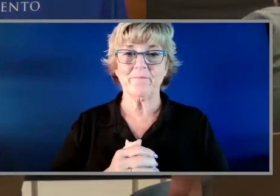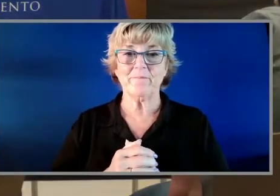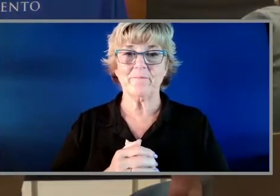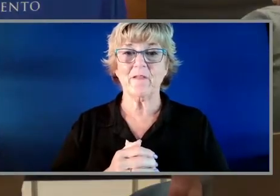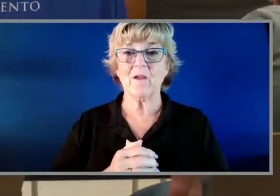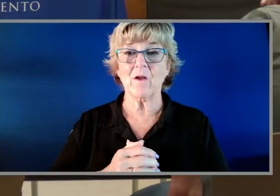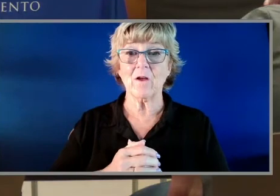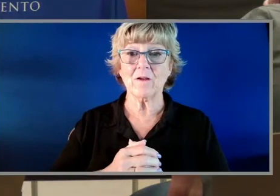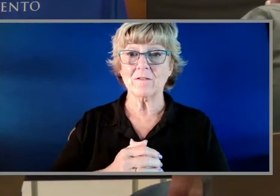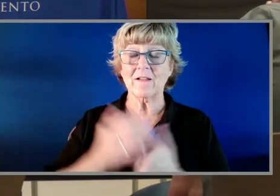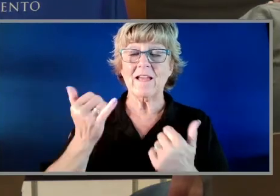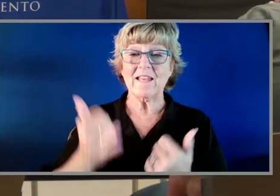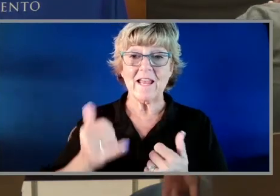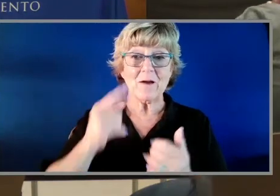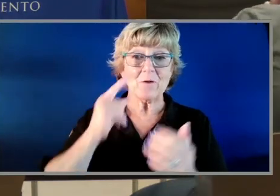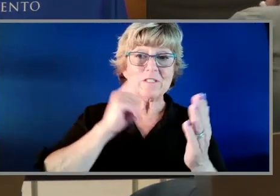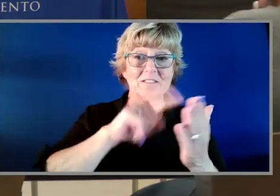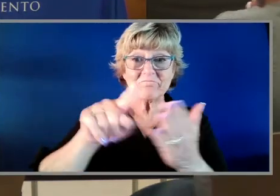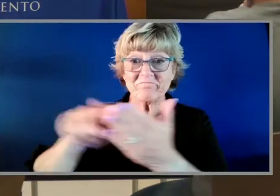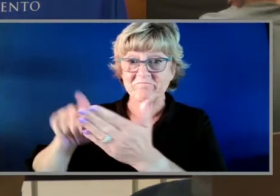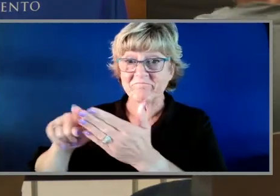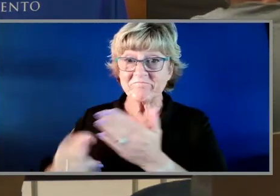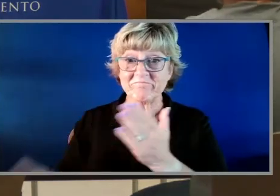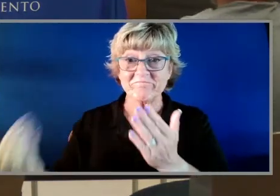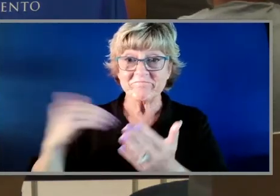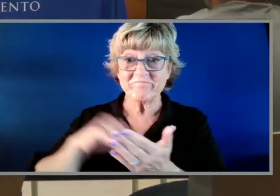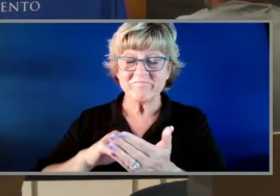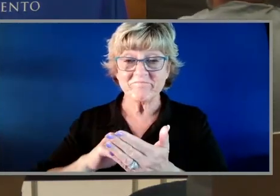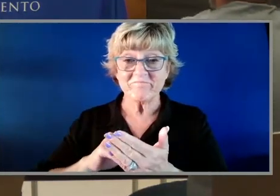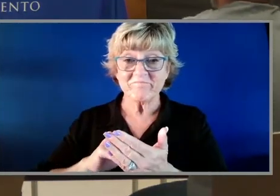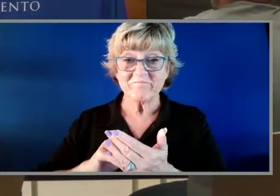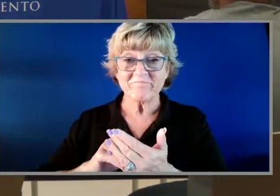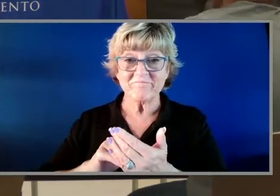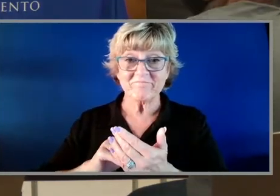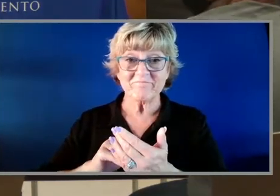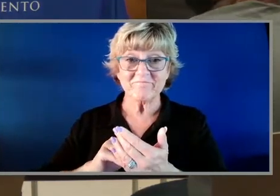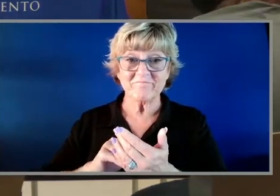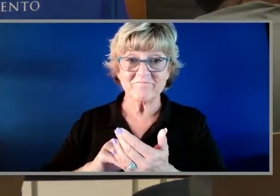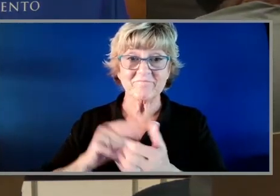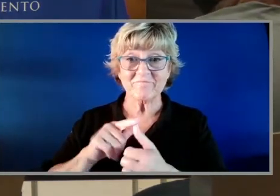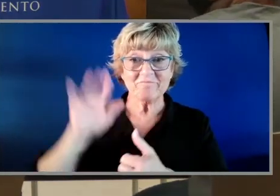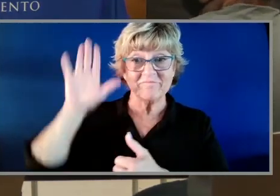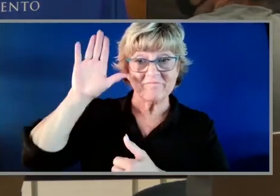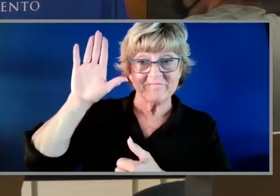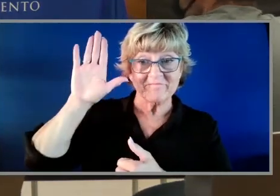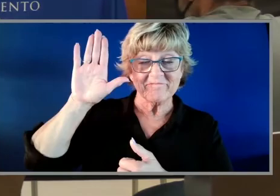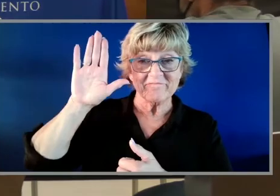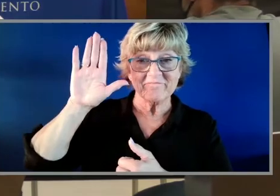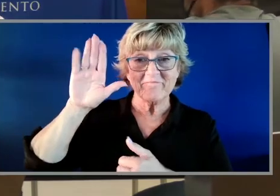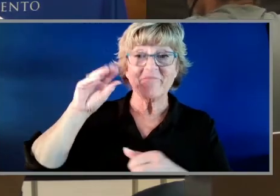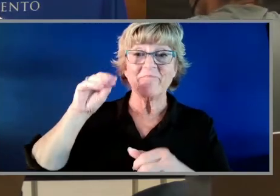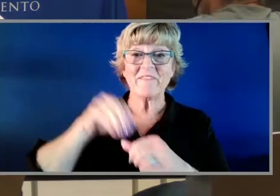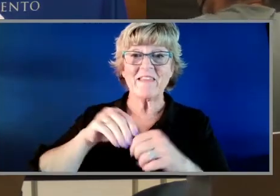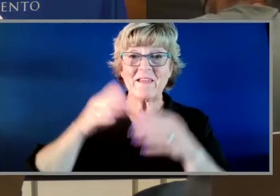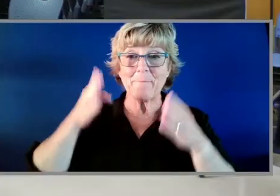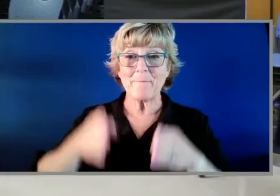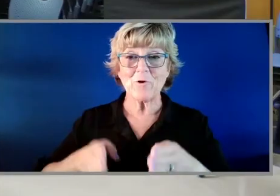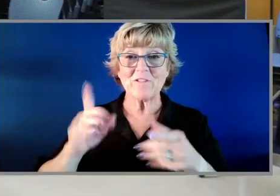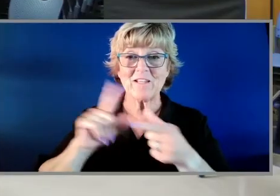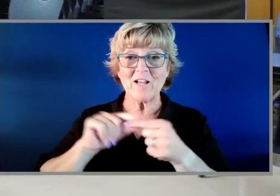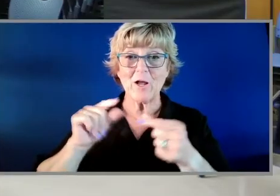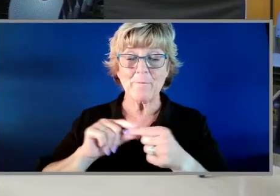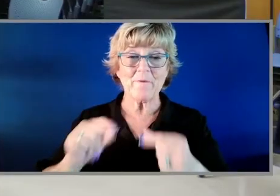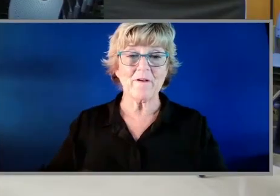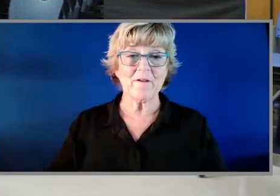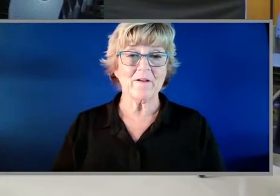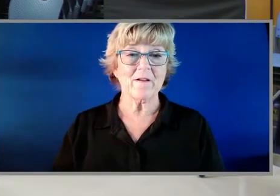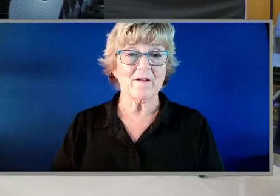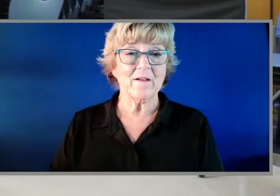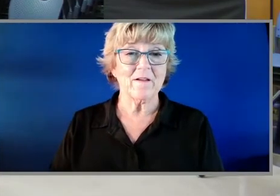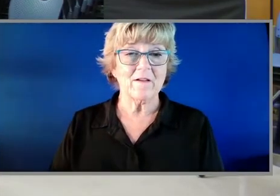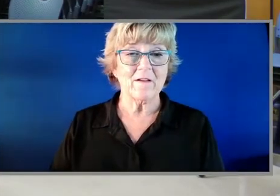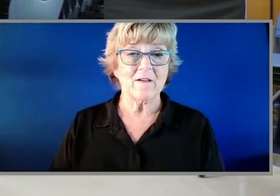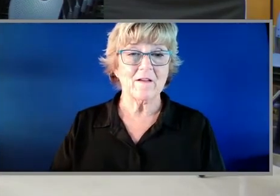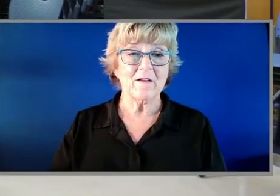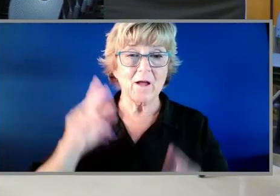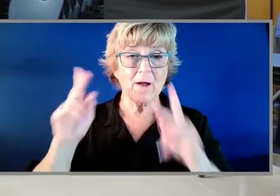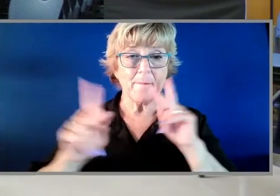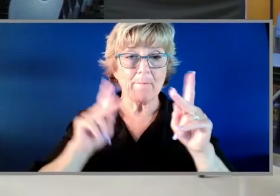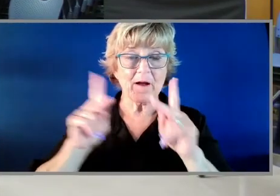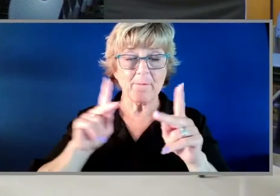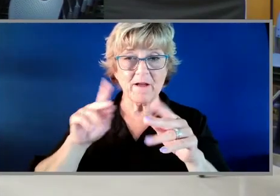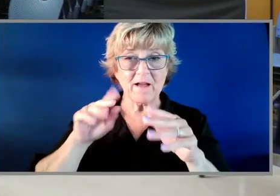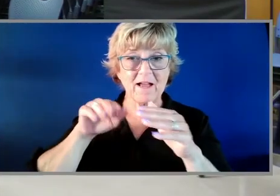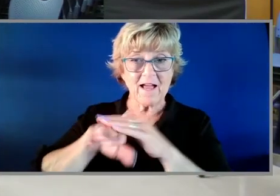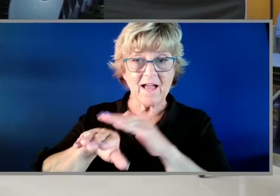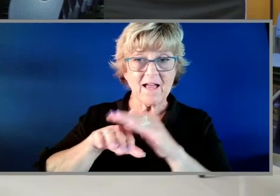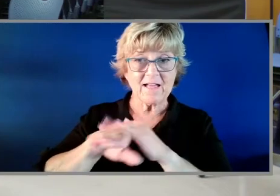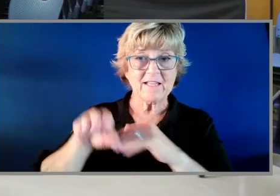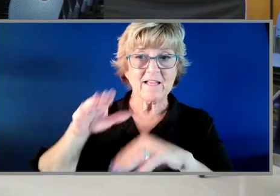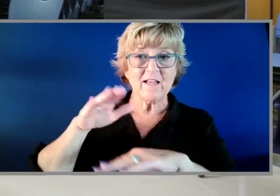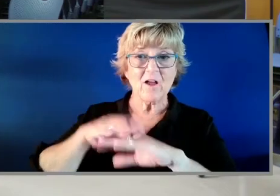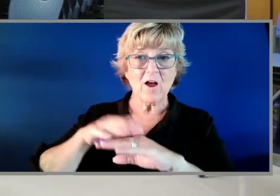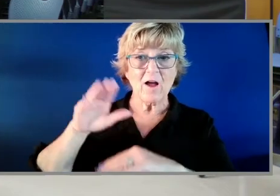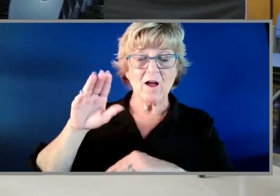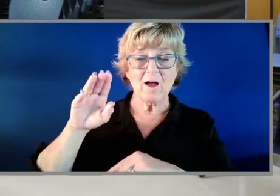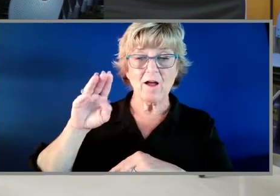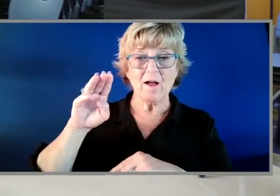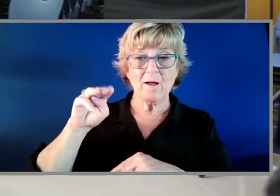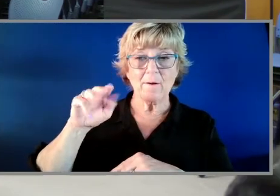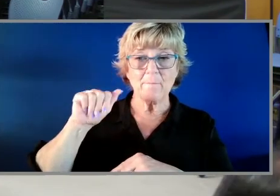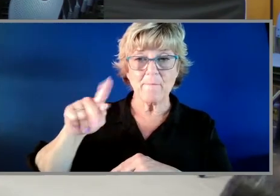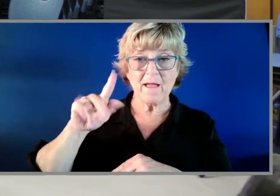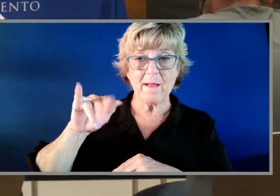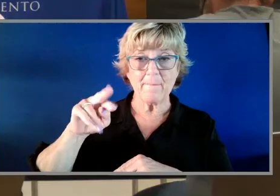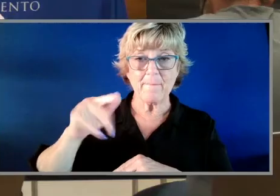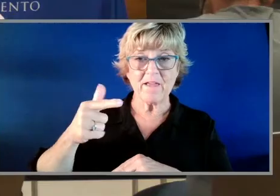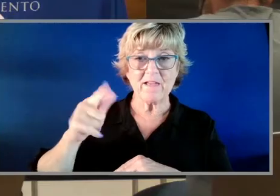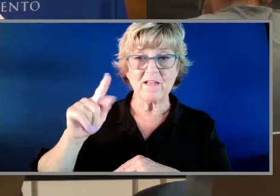Studio: So that's a great question and Okay, so it looks like we will go ahead and do one more round to make sure folks